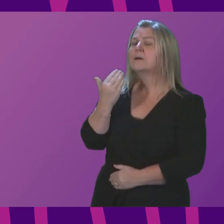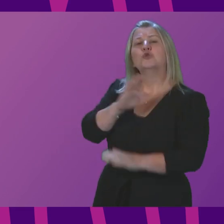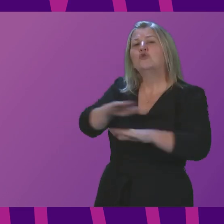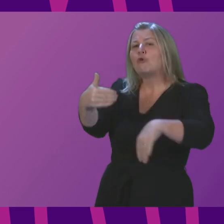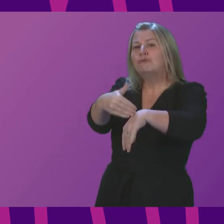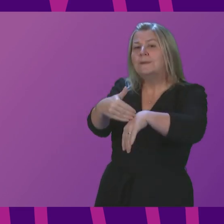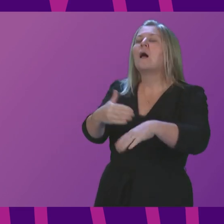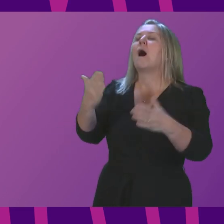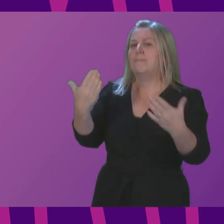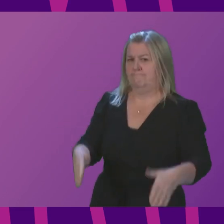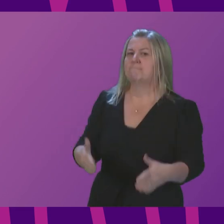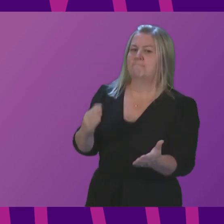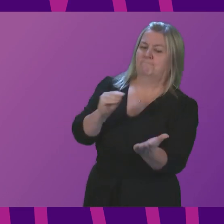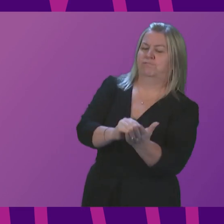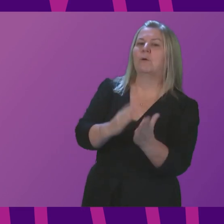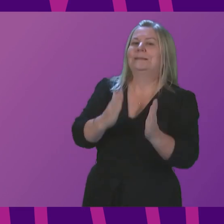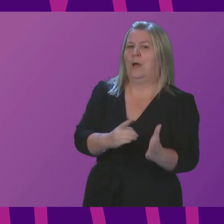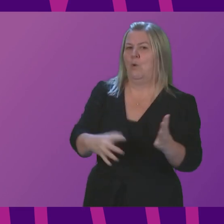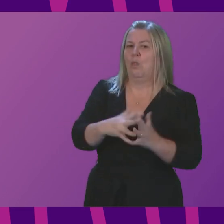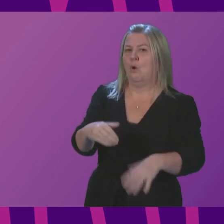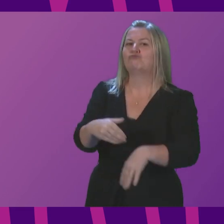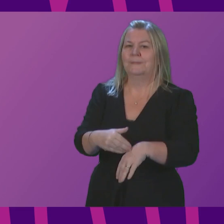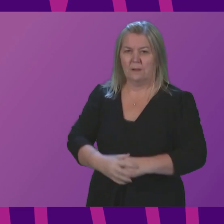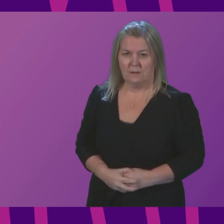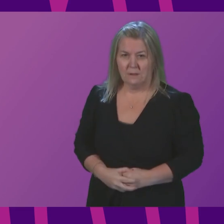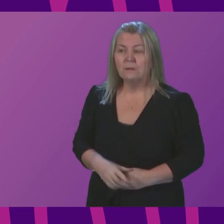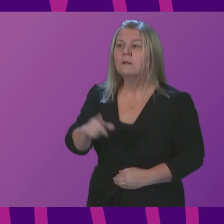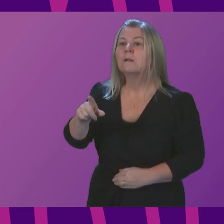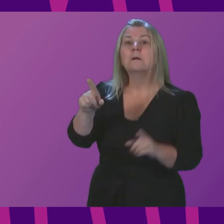is now criminalised. We have also increased funding for the organisations that work on